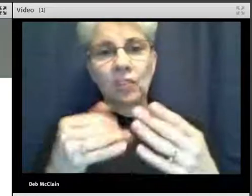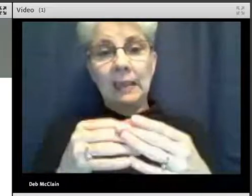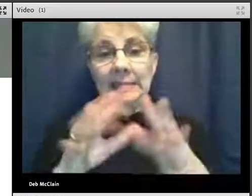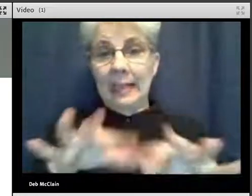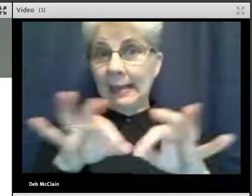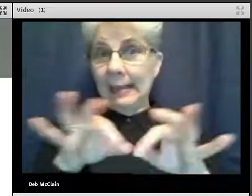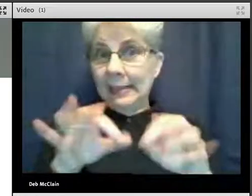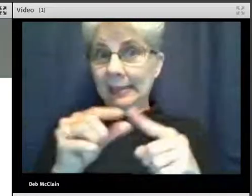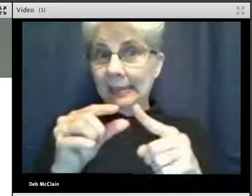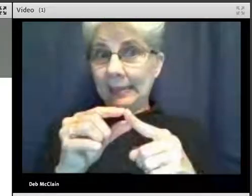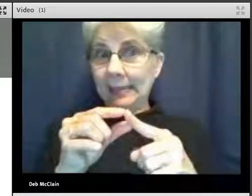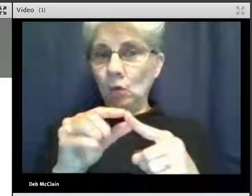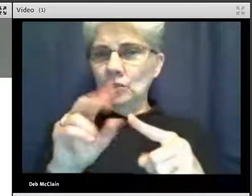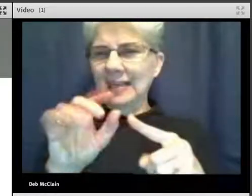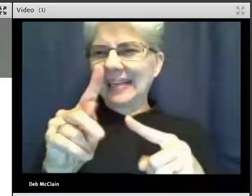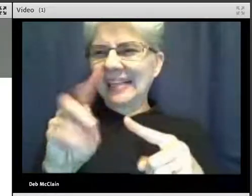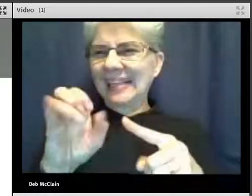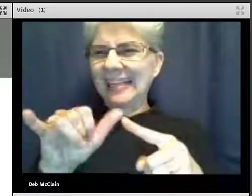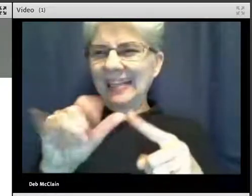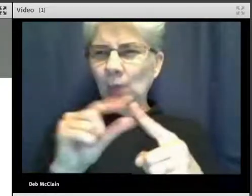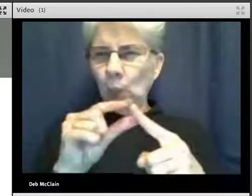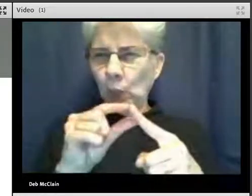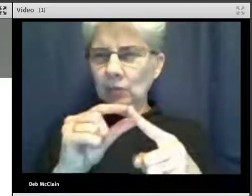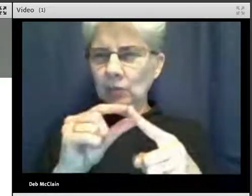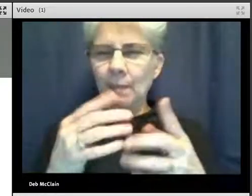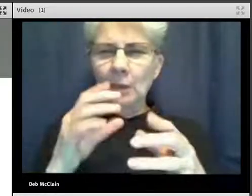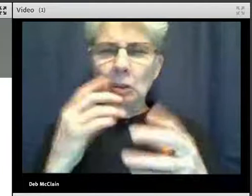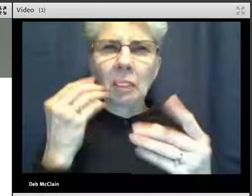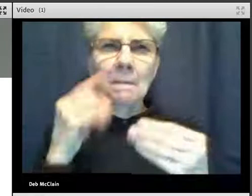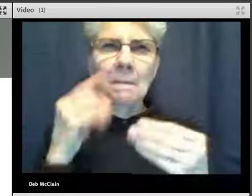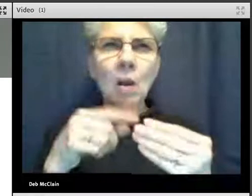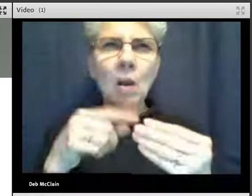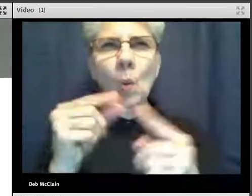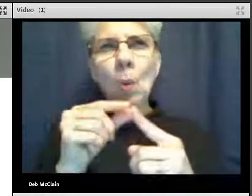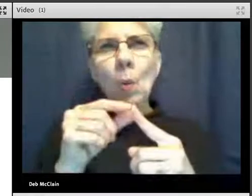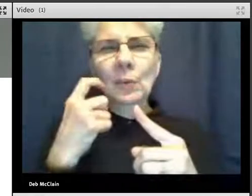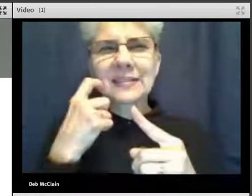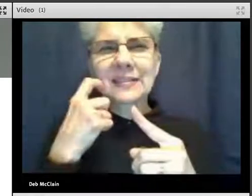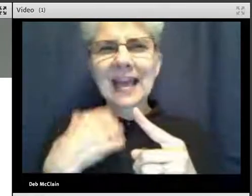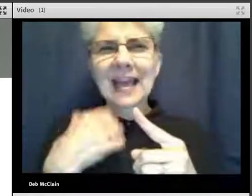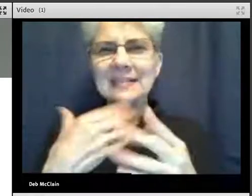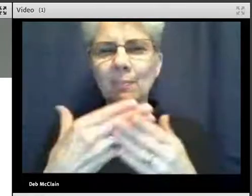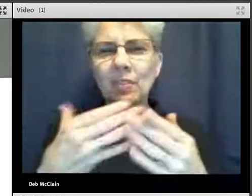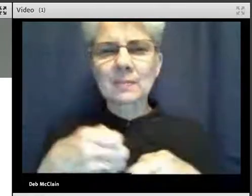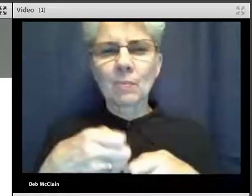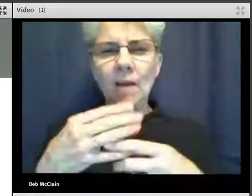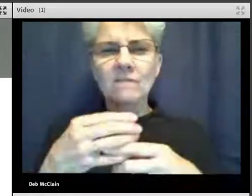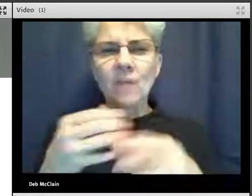So if you think about a term that you're searching, maybe -- We just got some stuff for -- some turtle rescue stuff.